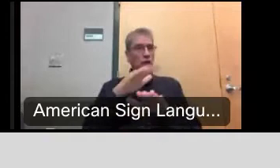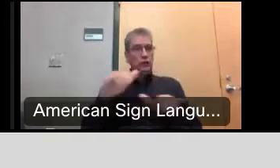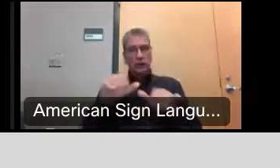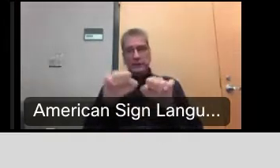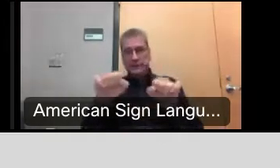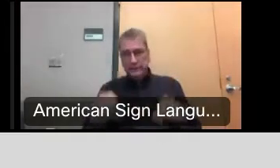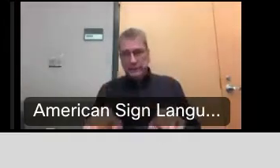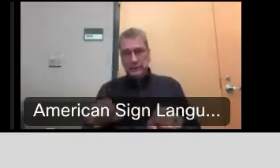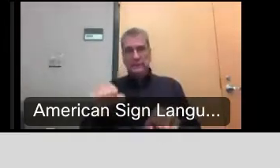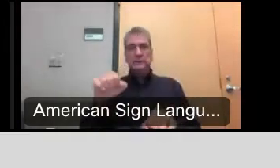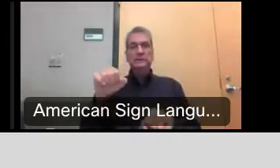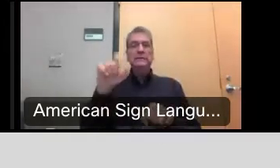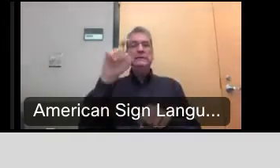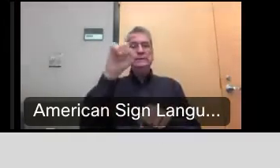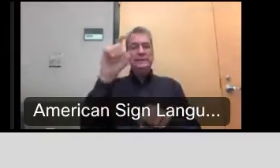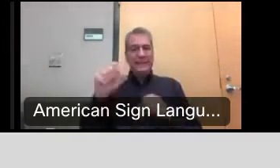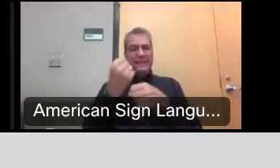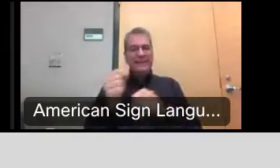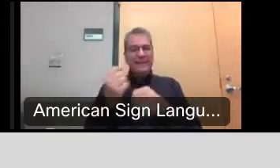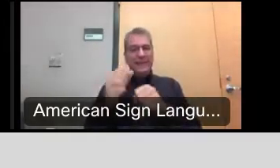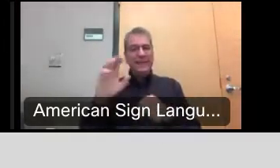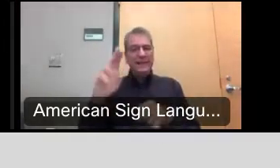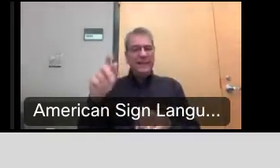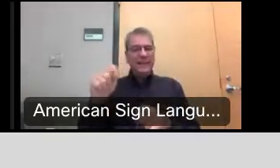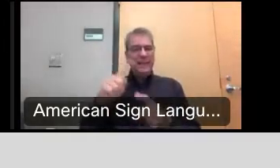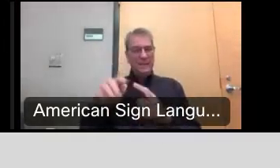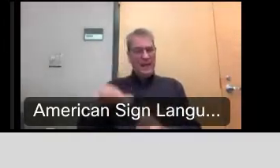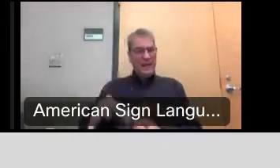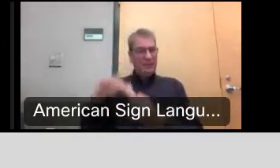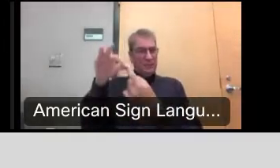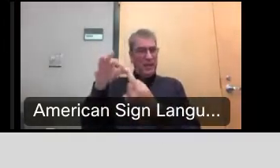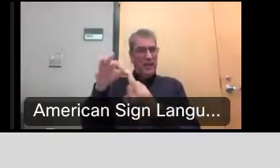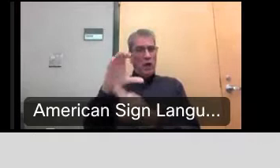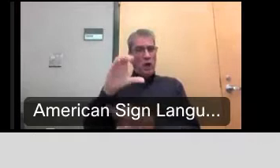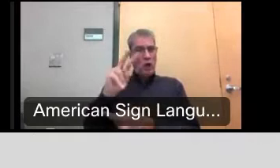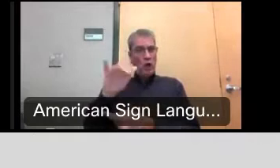net, but for these special covid vaccines, they had to make a a special enrollment. So,